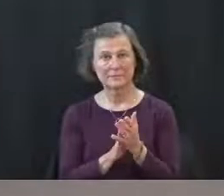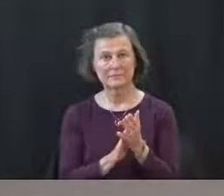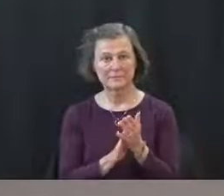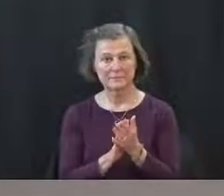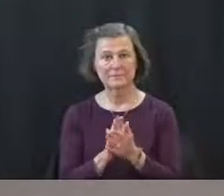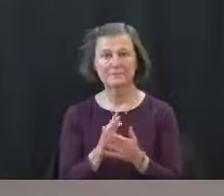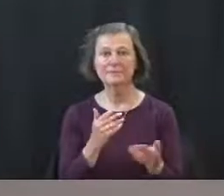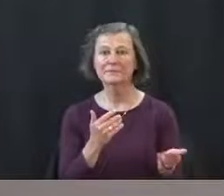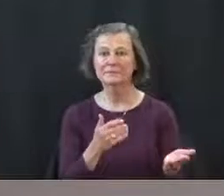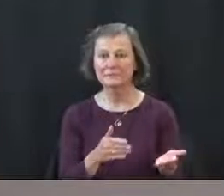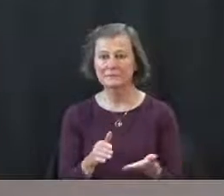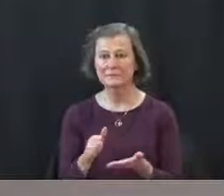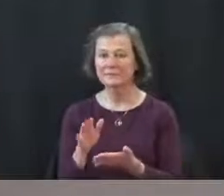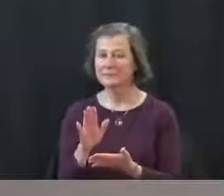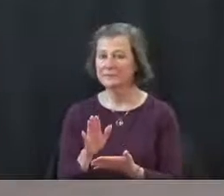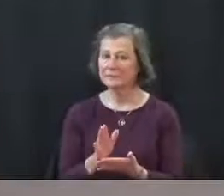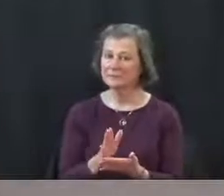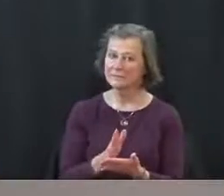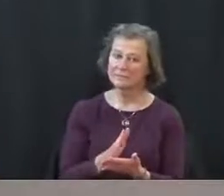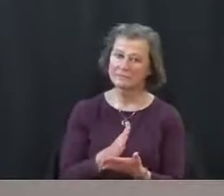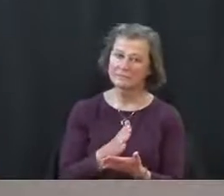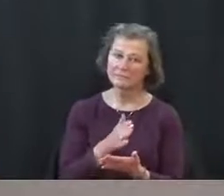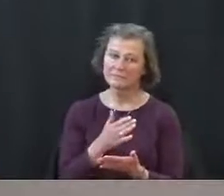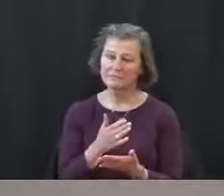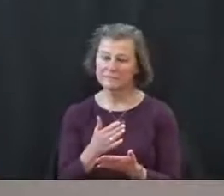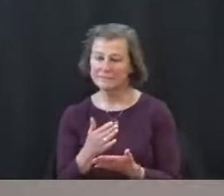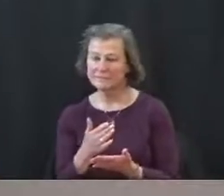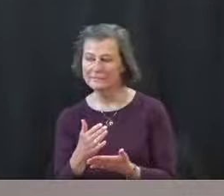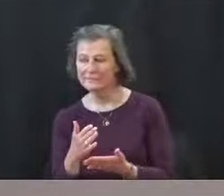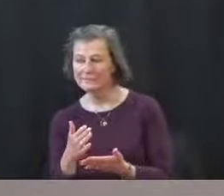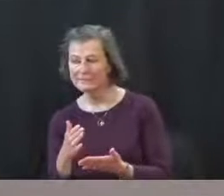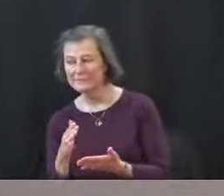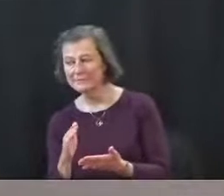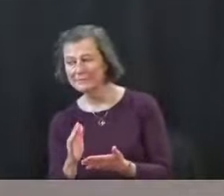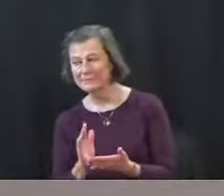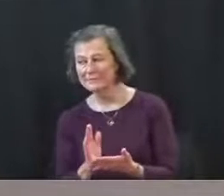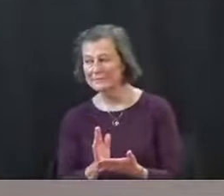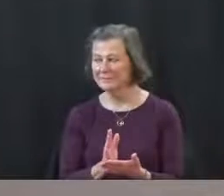[Guitar playing]